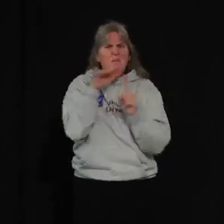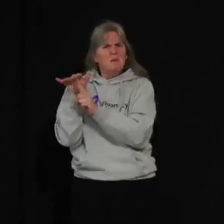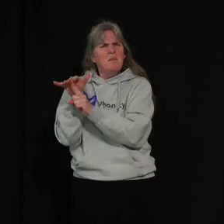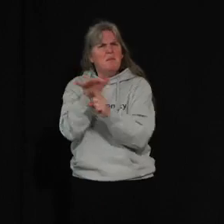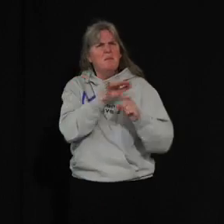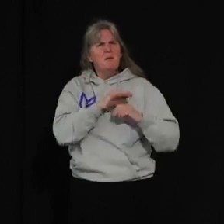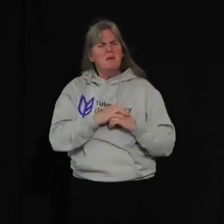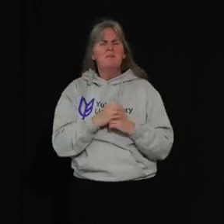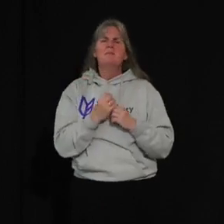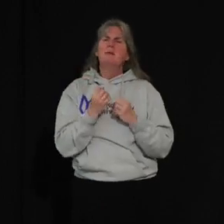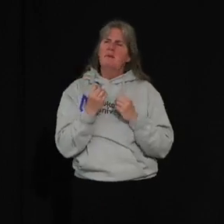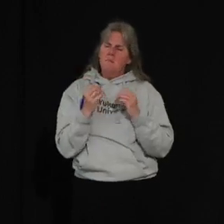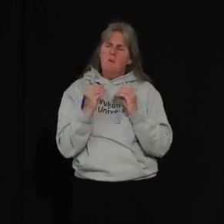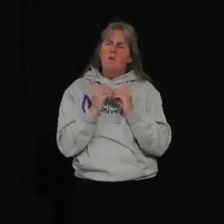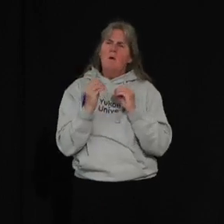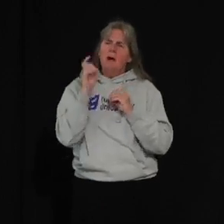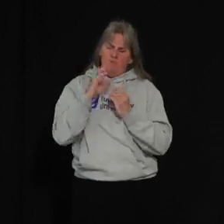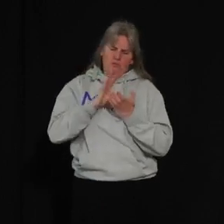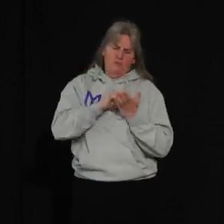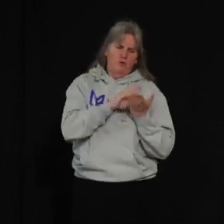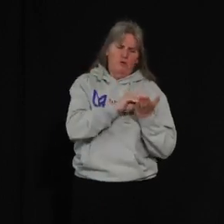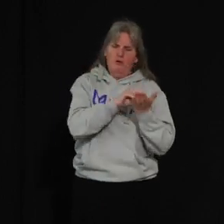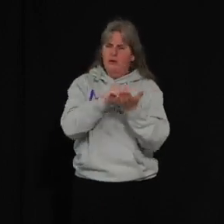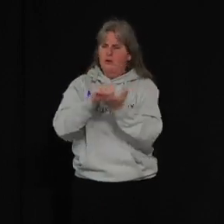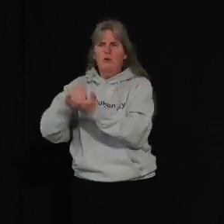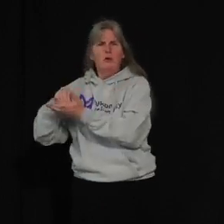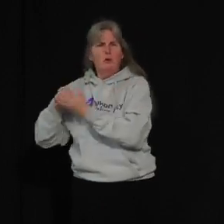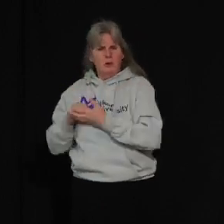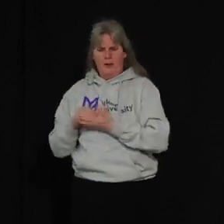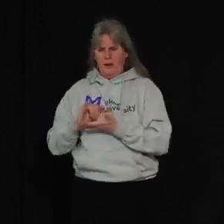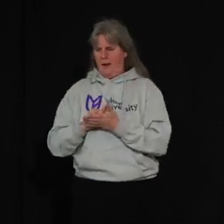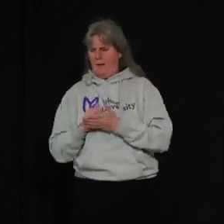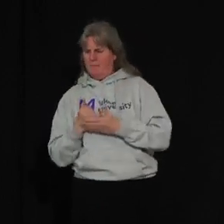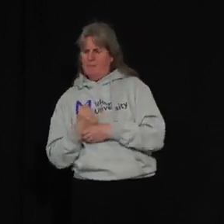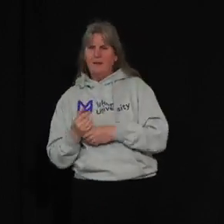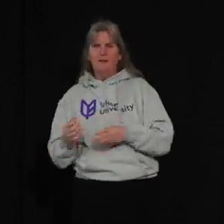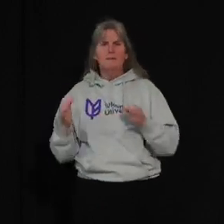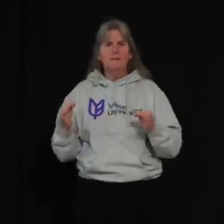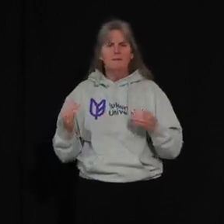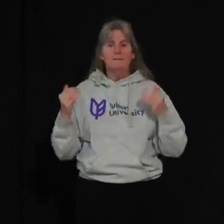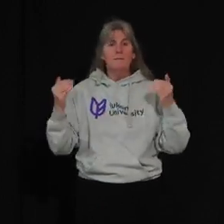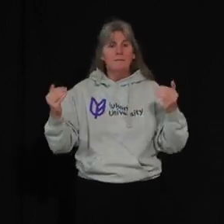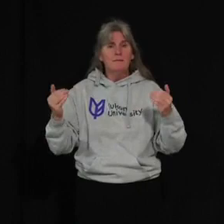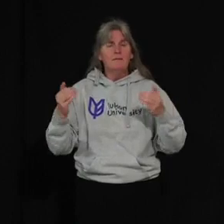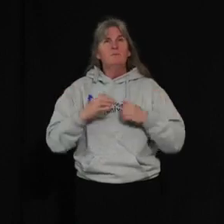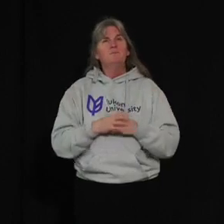But there is still so much to study and learn and translate into action.